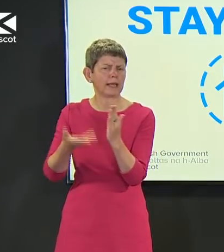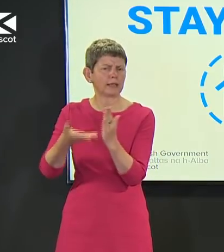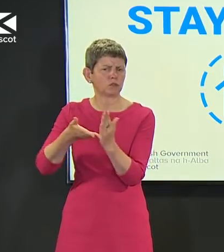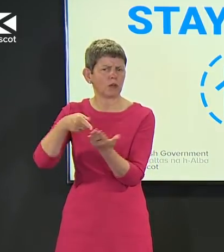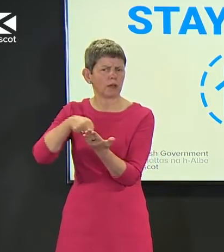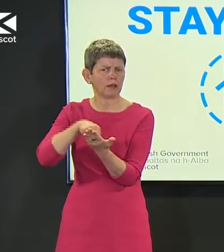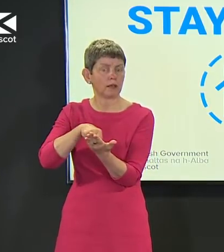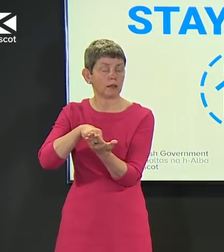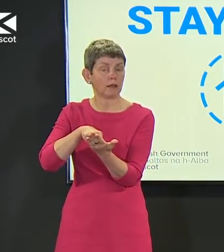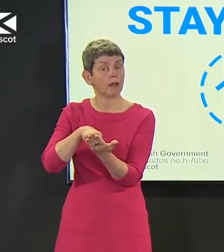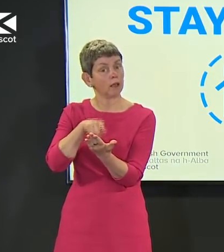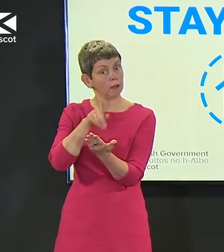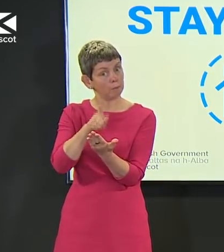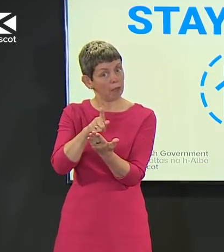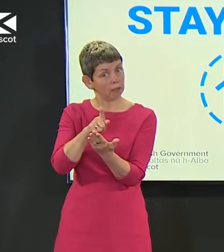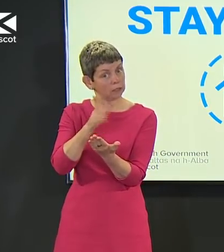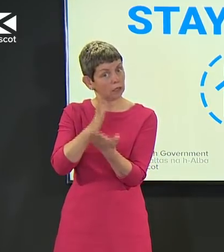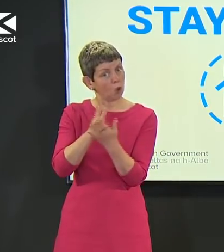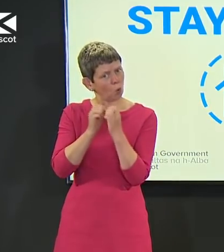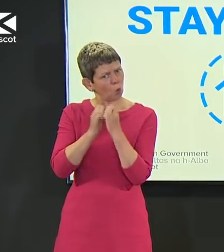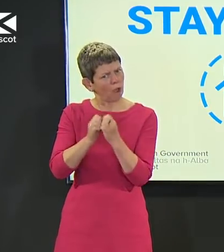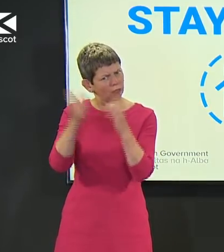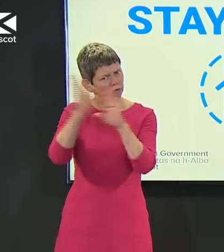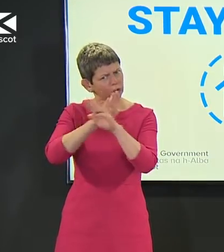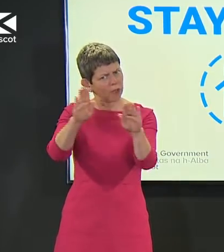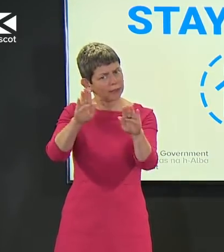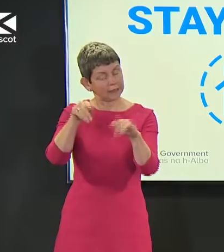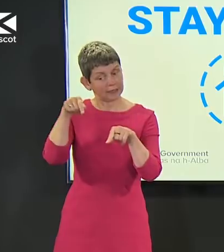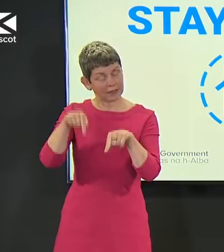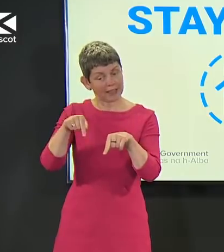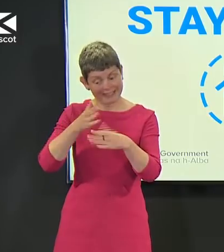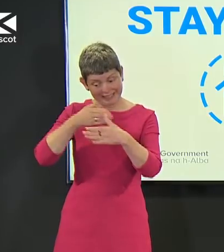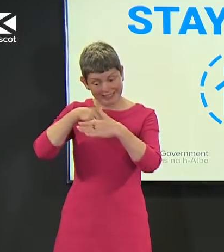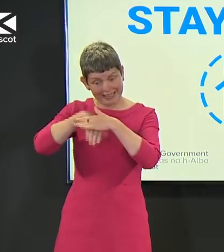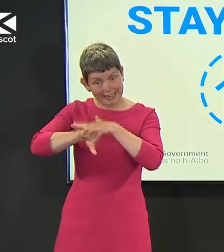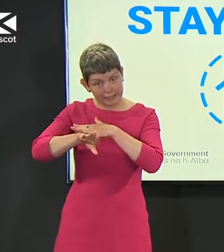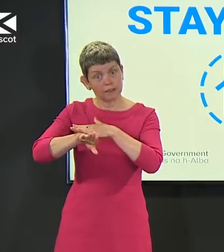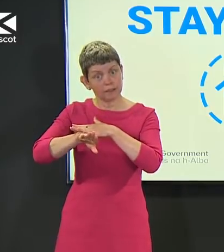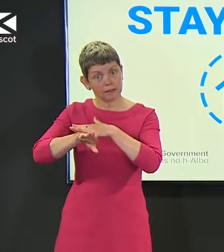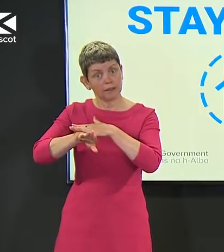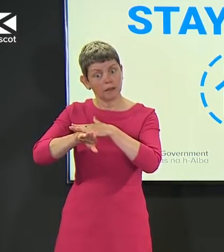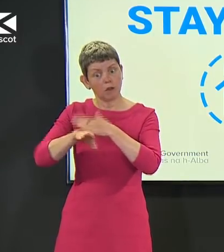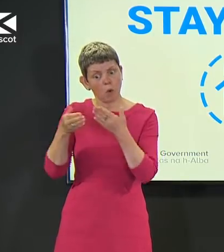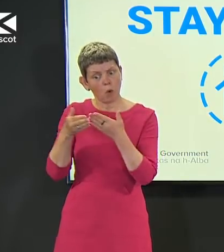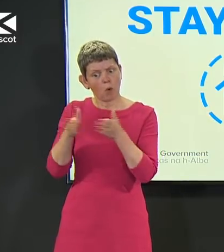i think that the restricted indoor opening of hospitality on the 26th will be actually three